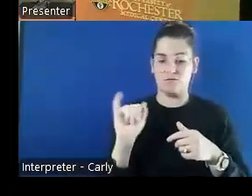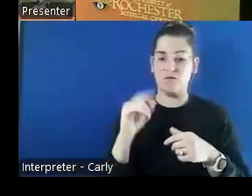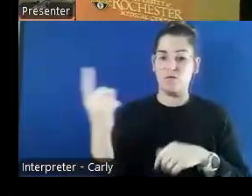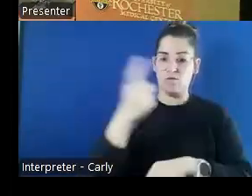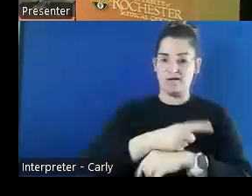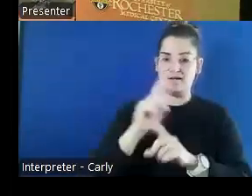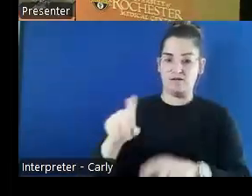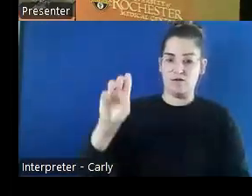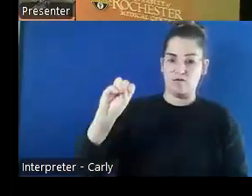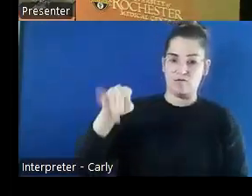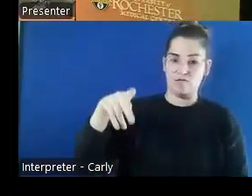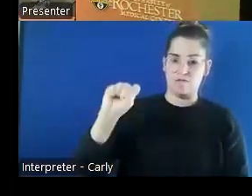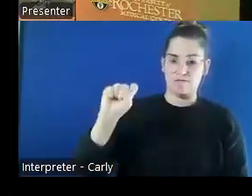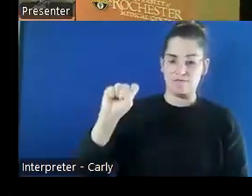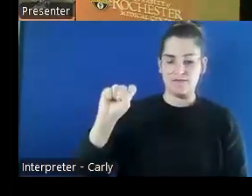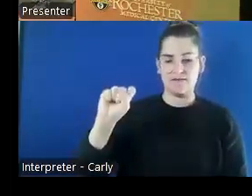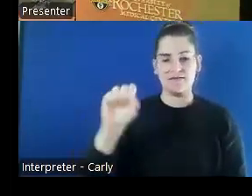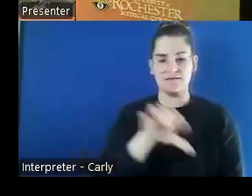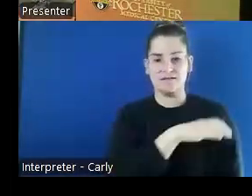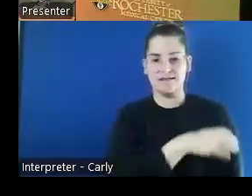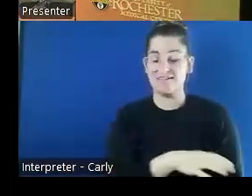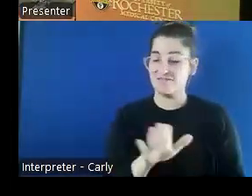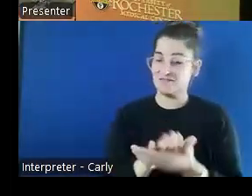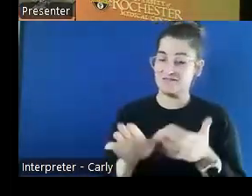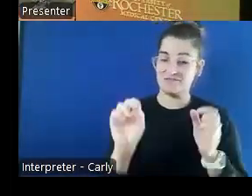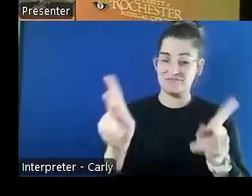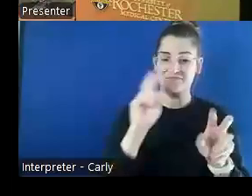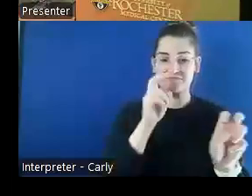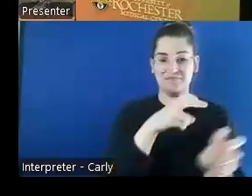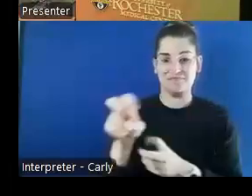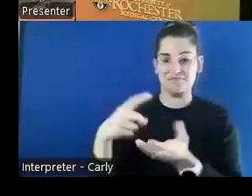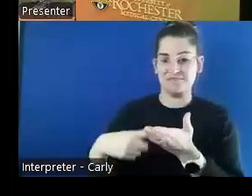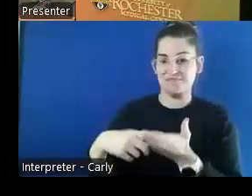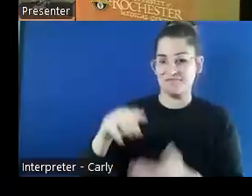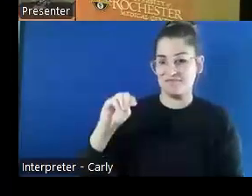Clinic and so that was a good segue for us to talk a little bit more about my's primary care so Dr